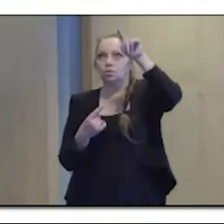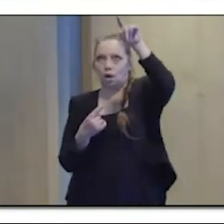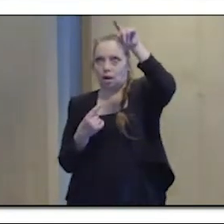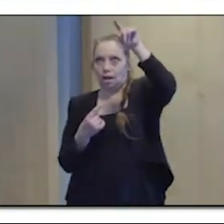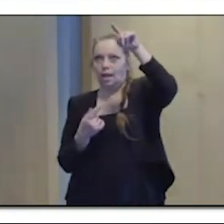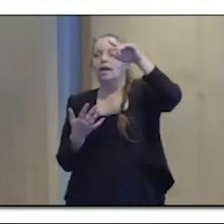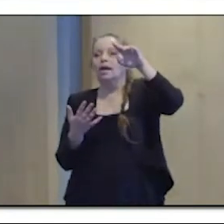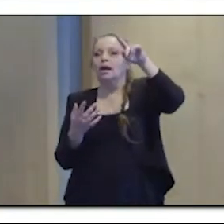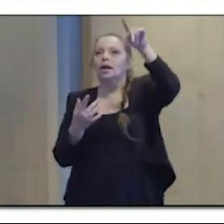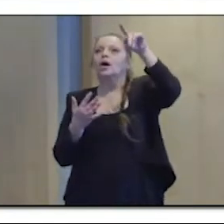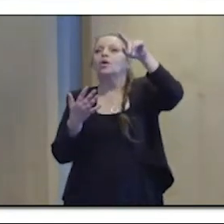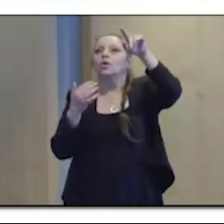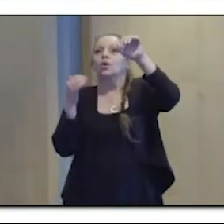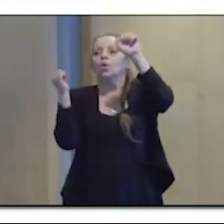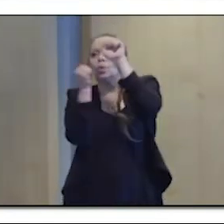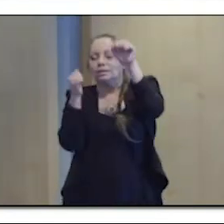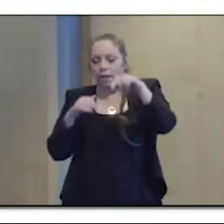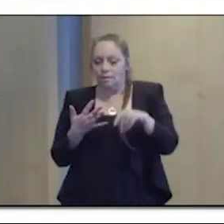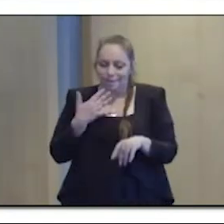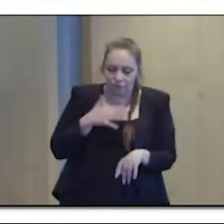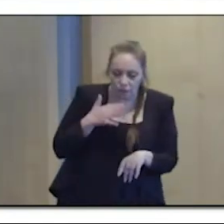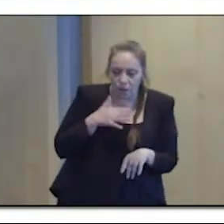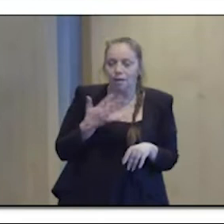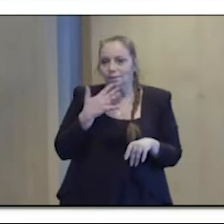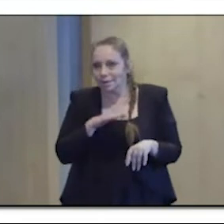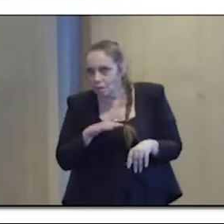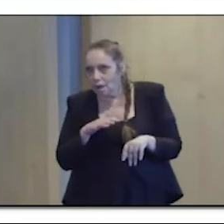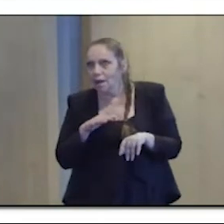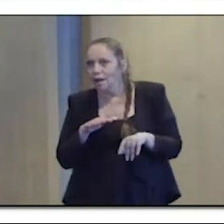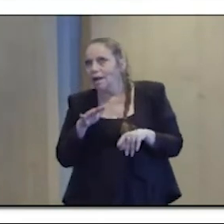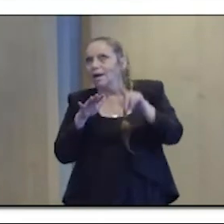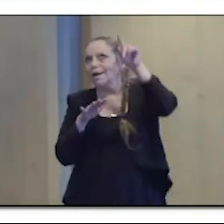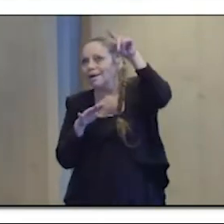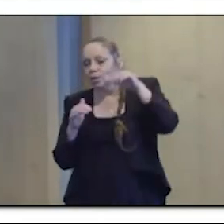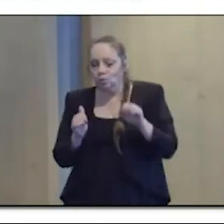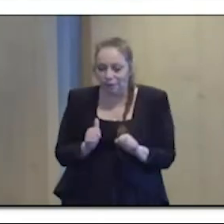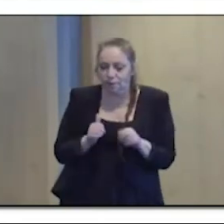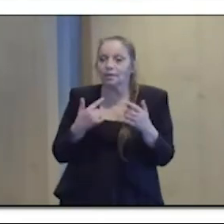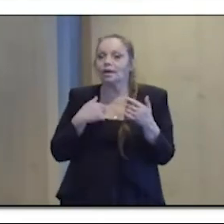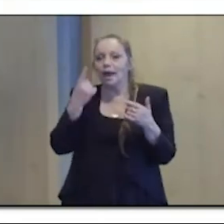at the at different times. And I guess you can clearly see that carbon dioxide has been going up.